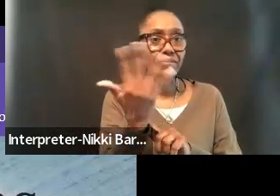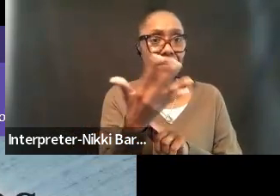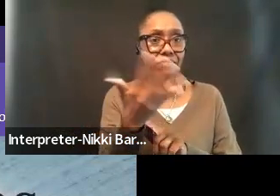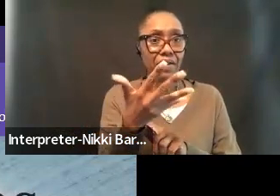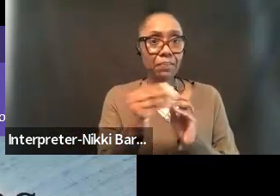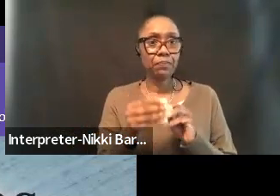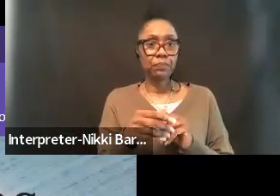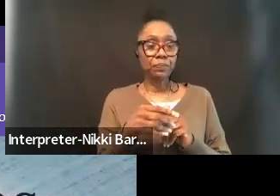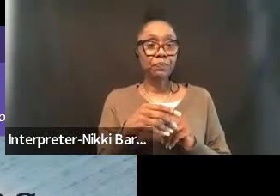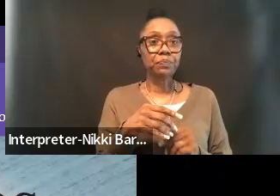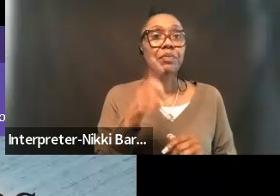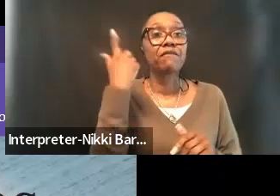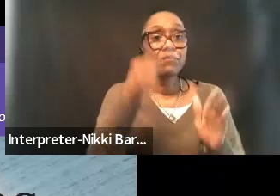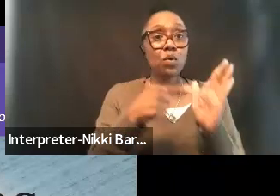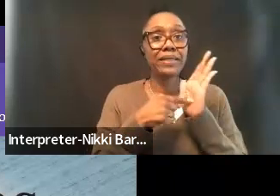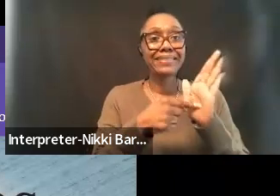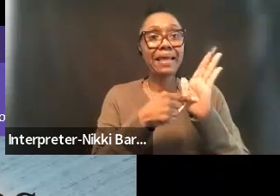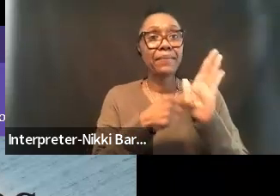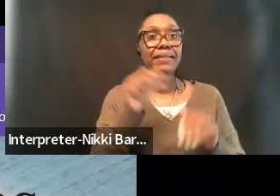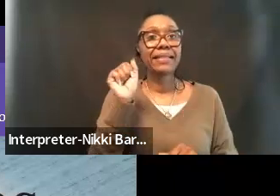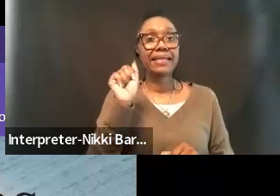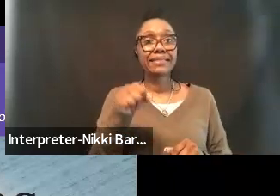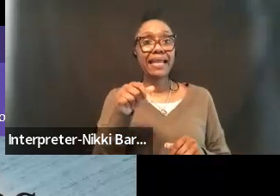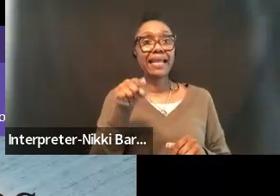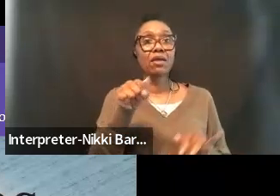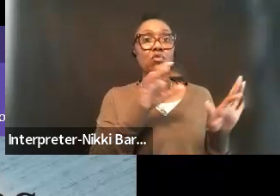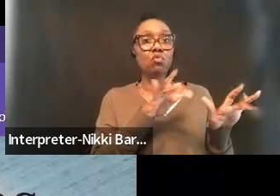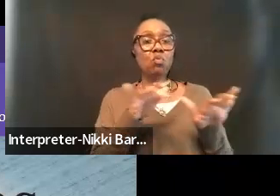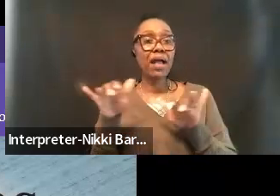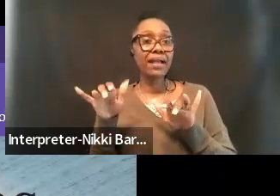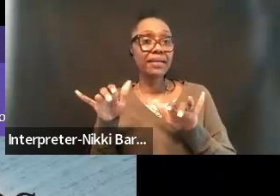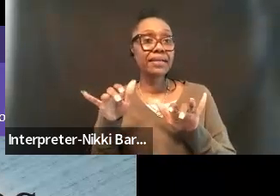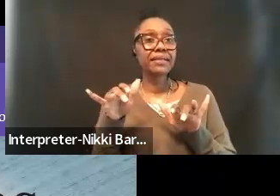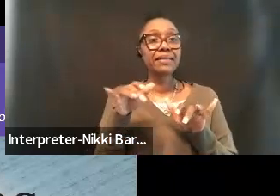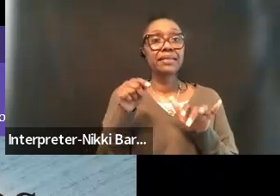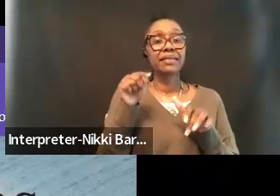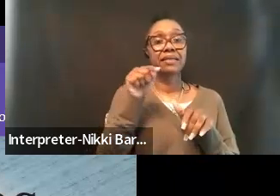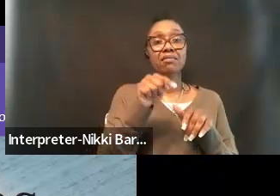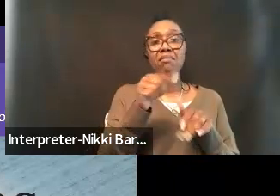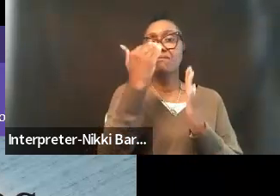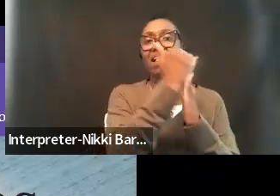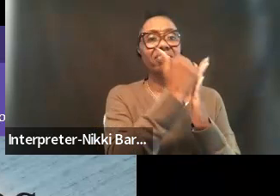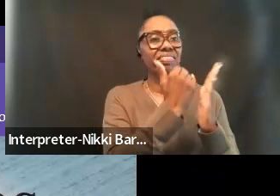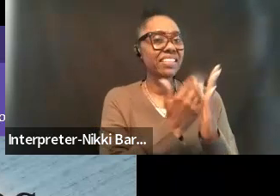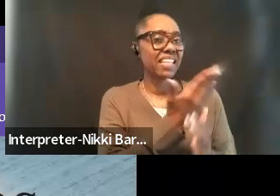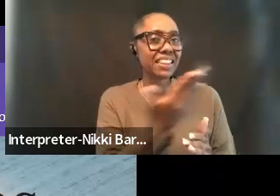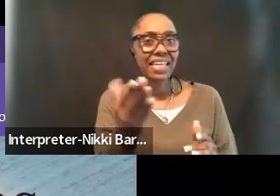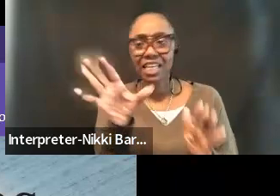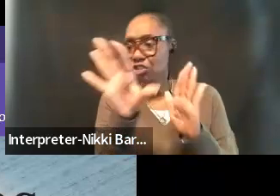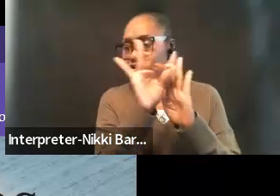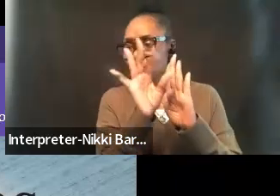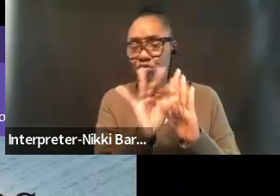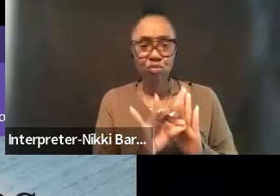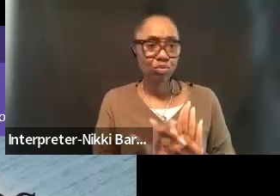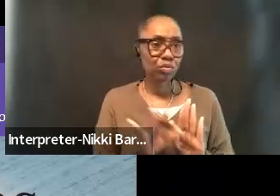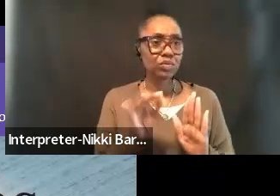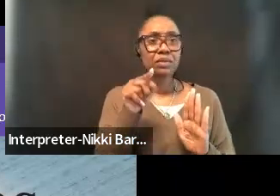So for example, they could tally to write, make a have a list of things that they choose from and they could tally like which ones they want to choose.